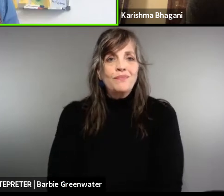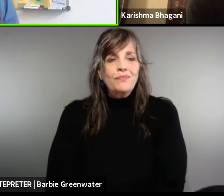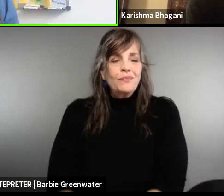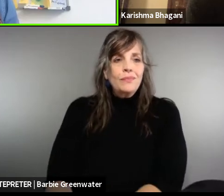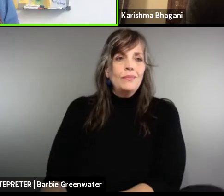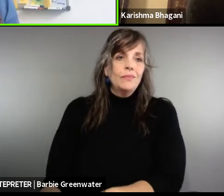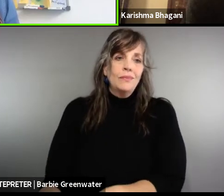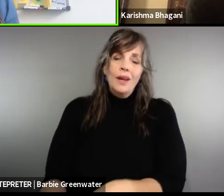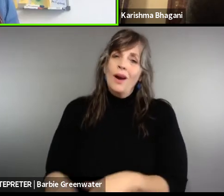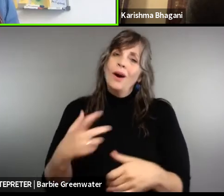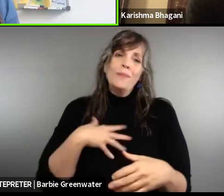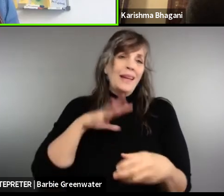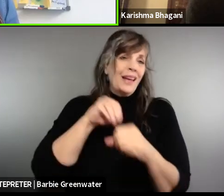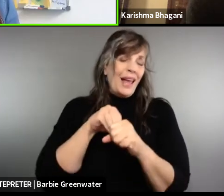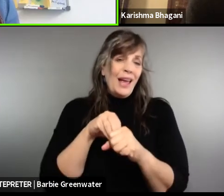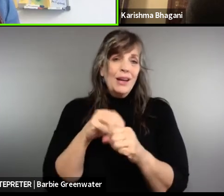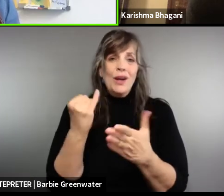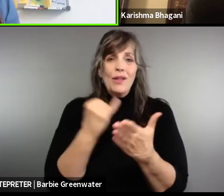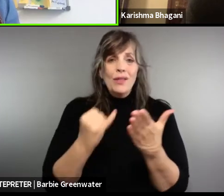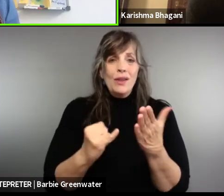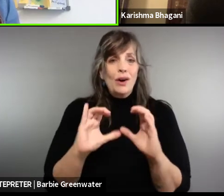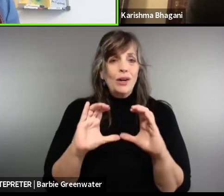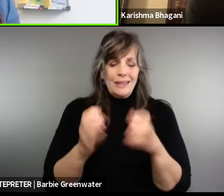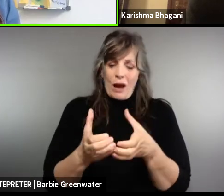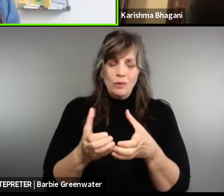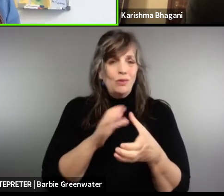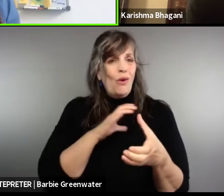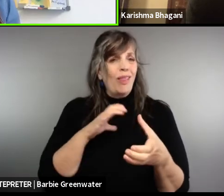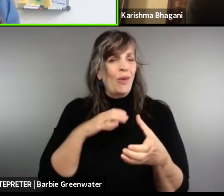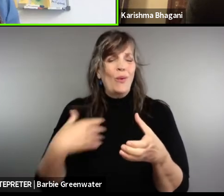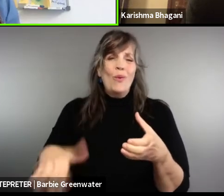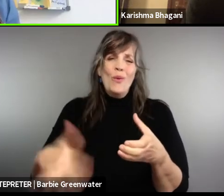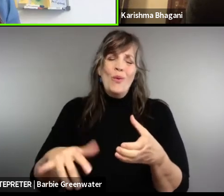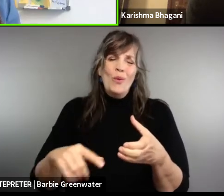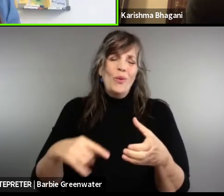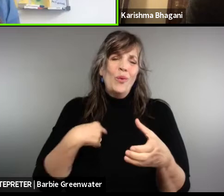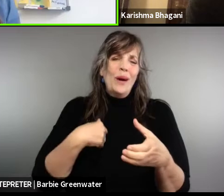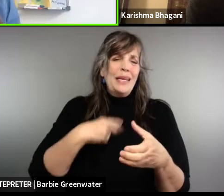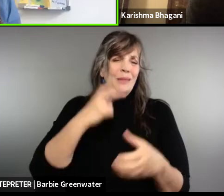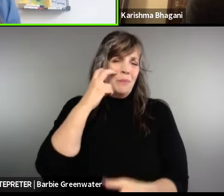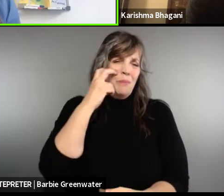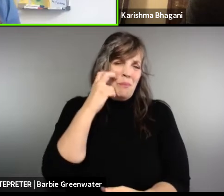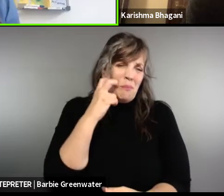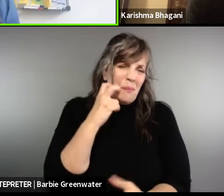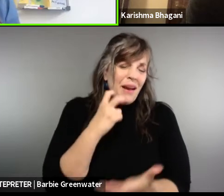at some points of my tenure there. But when I look back, I'm very, very lucky to experience